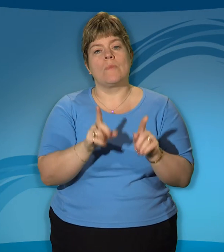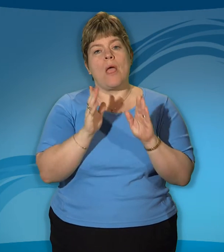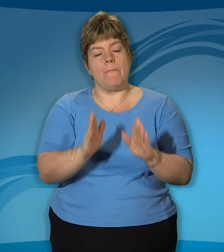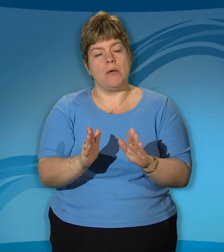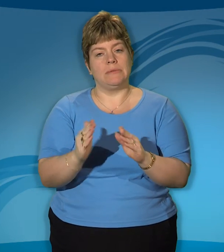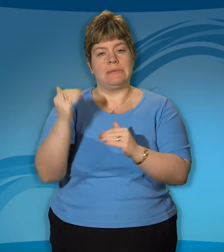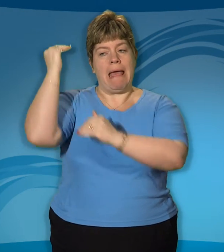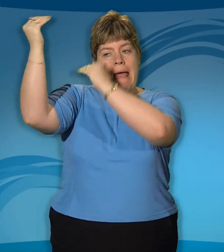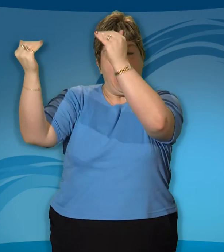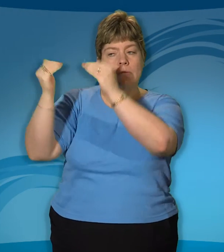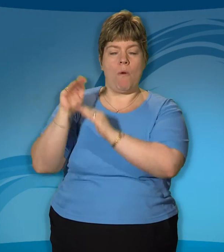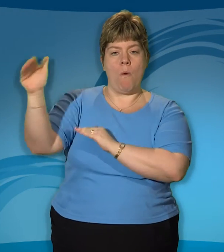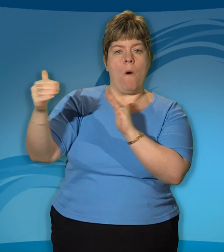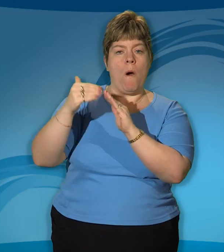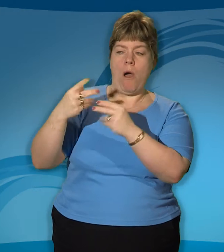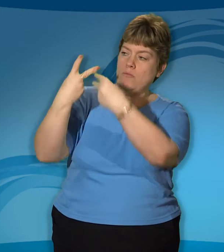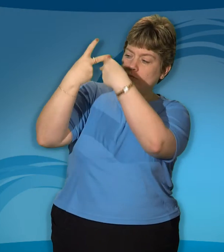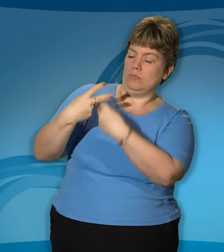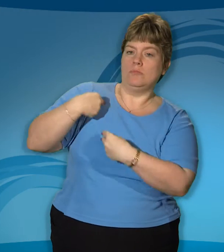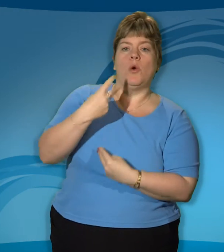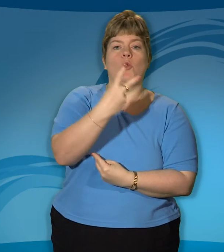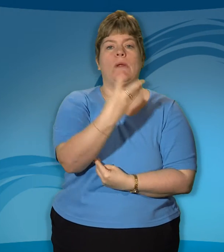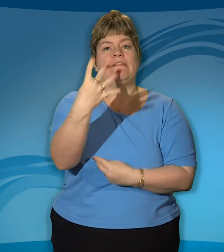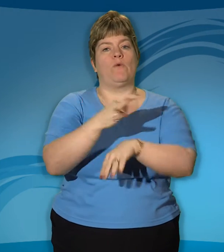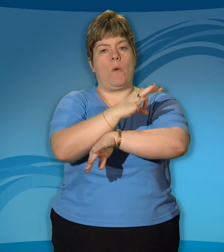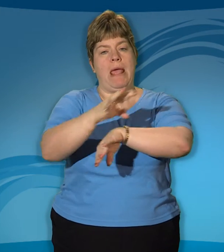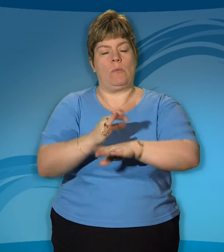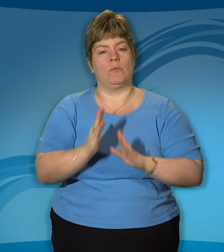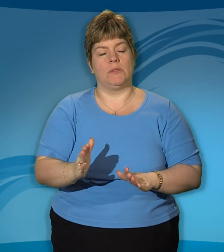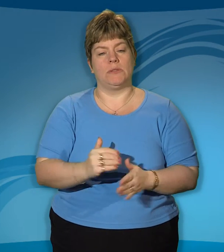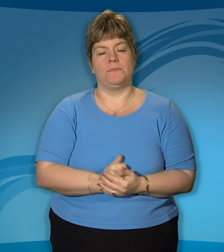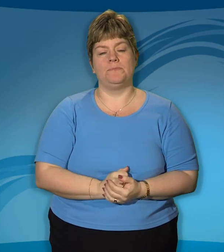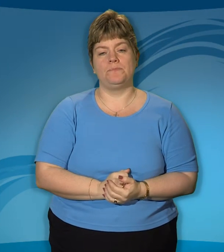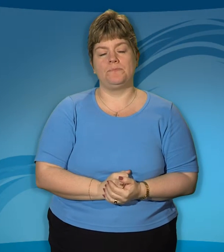You will need a responsible adult at home with you for 24 hours.